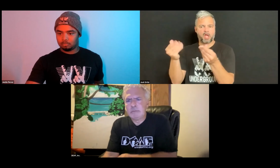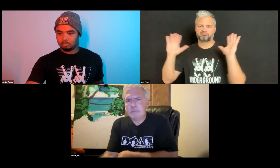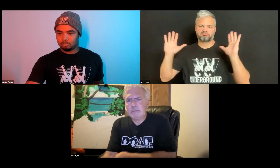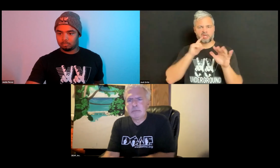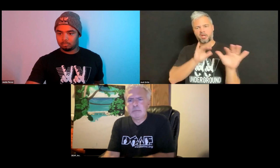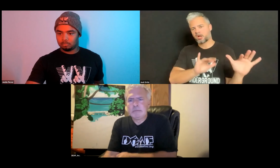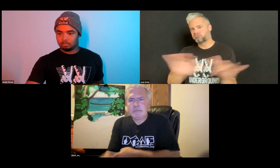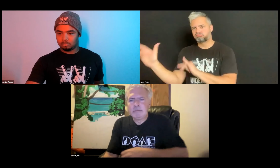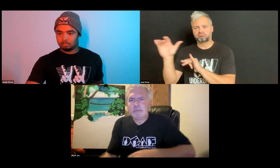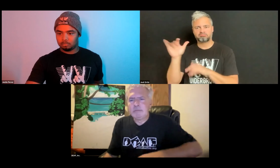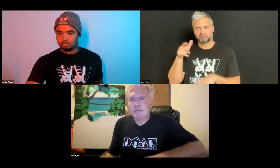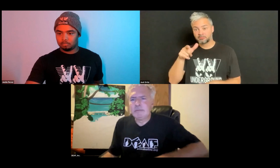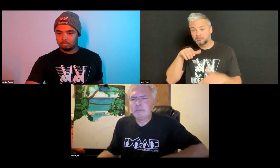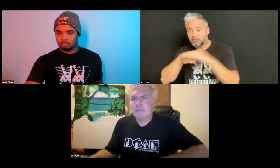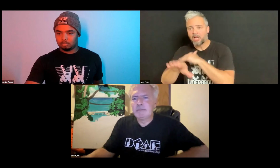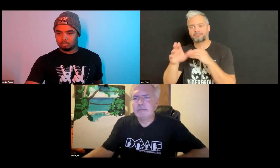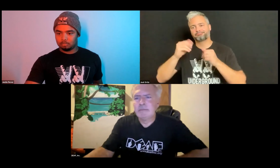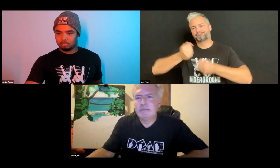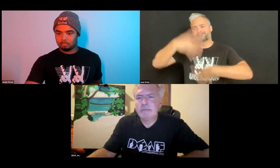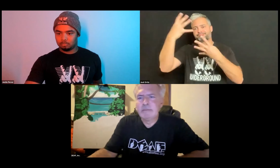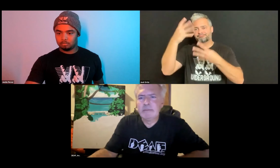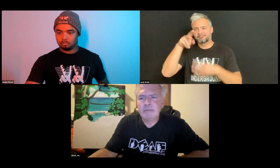Yeah, you can definitely watch us on the internet as well. So yes.